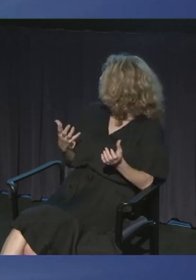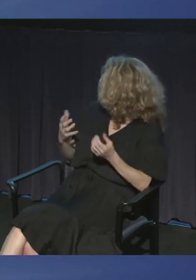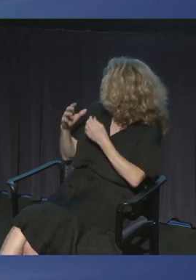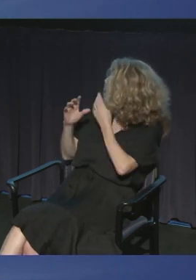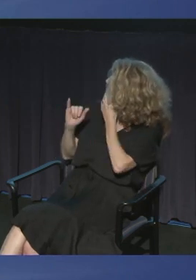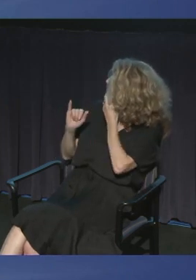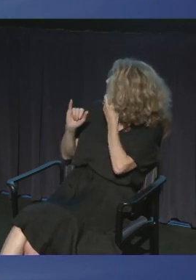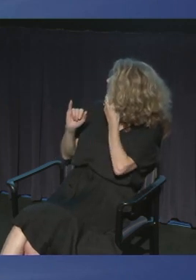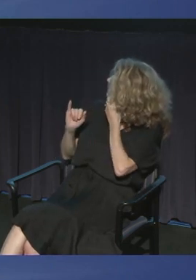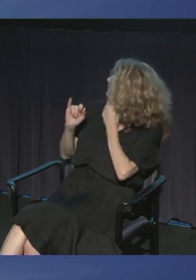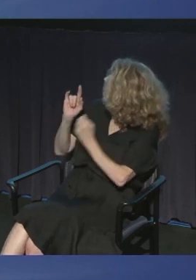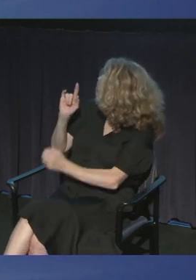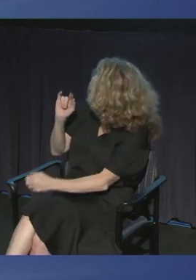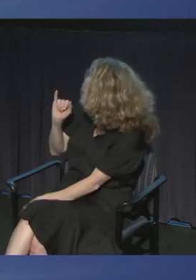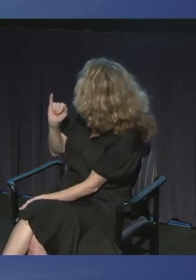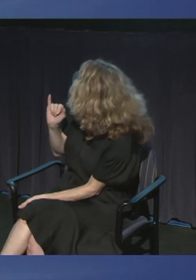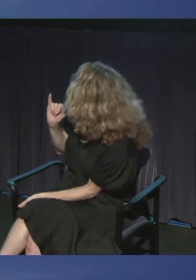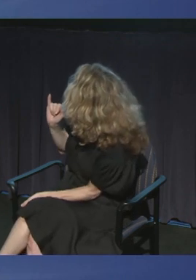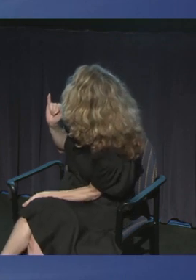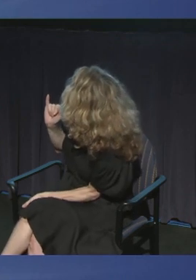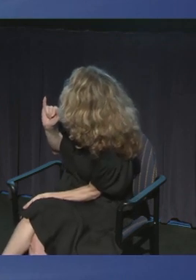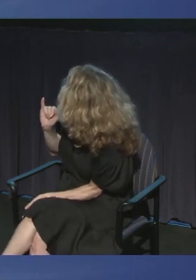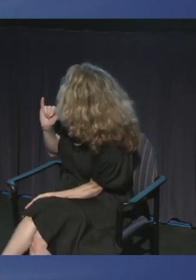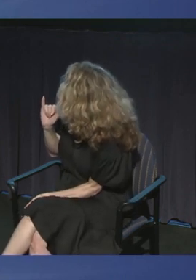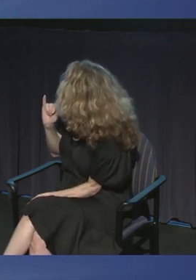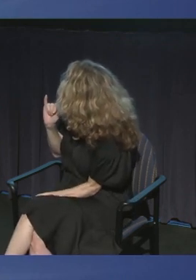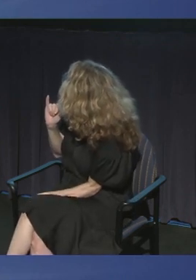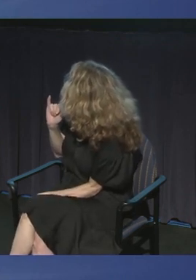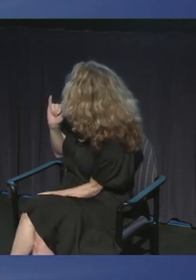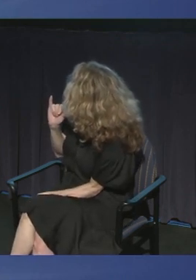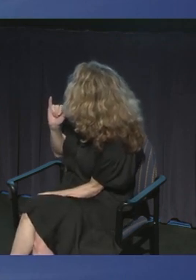RECEPTORS SUCH AS STING CONNECTIVITY REVELATORY PATHWAYS BUT THIS MAY BE ONE,